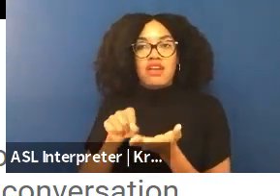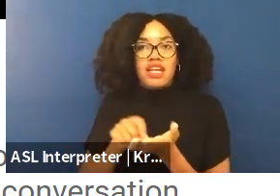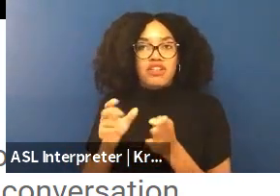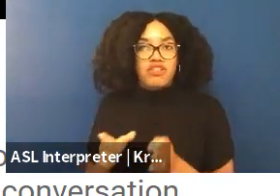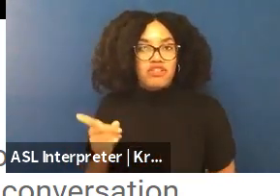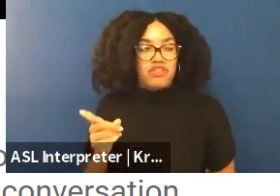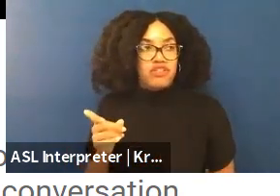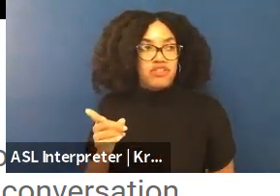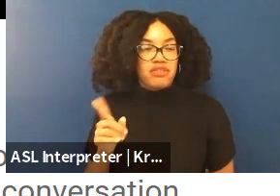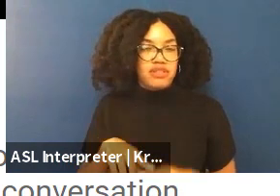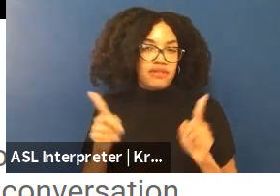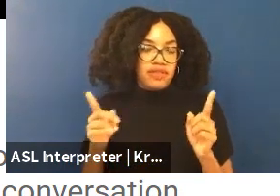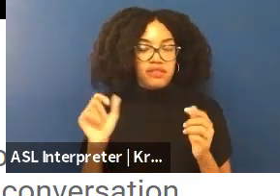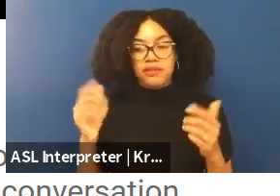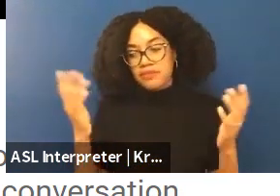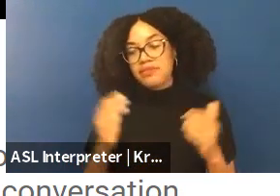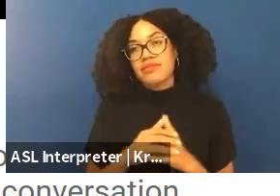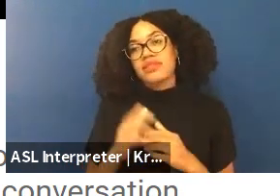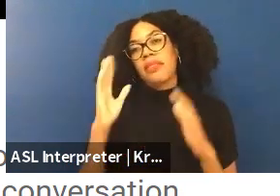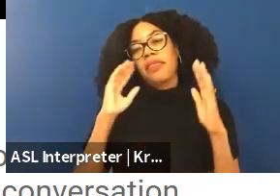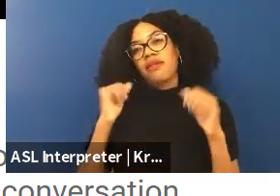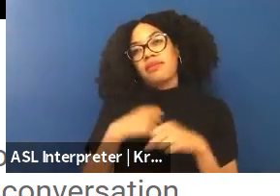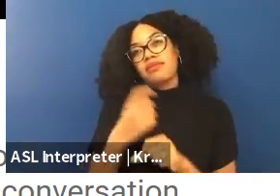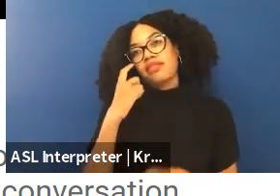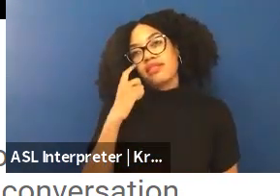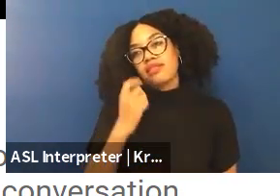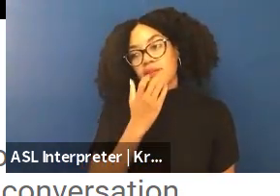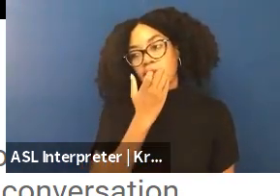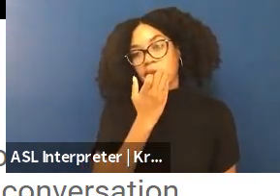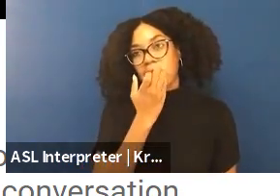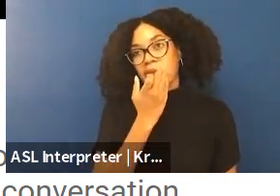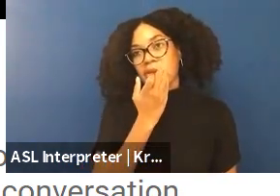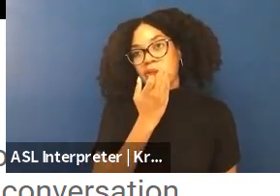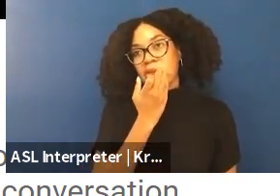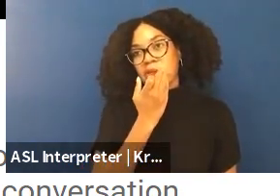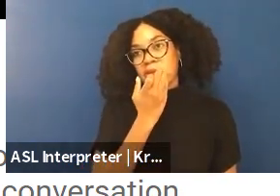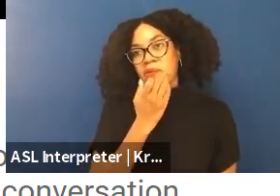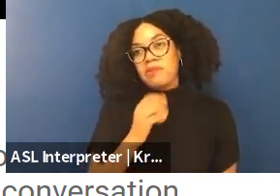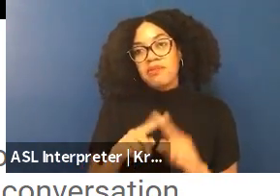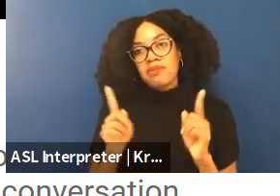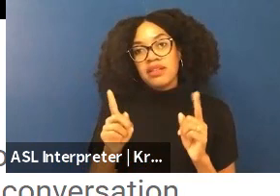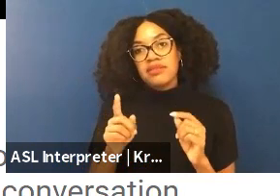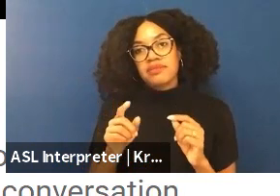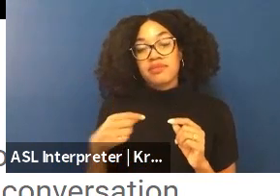I hope that all made sense, but it's-- I started off by saying we learned it the hard way. We did